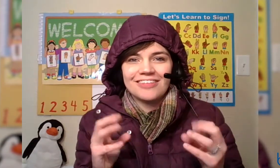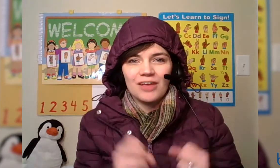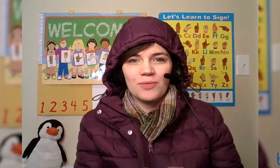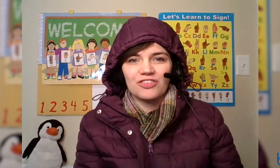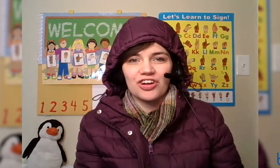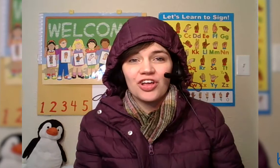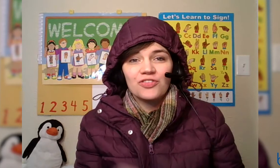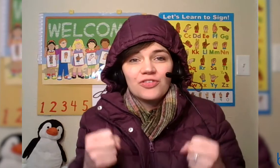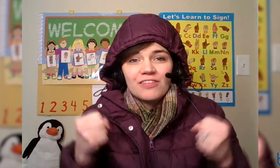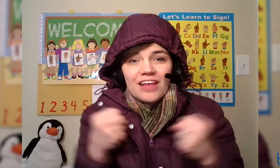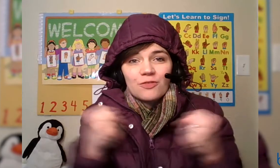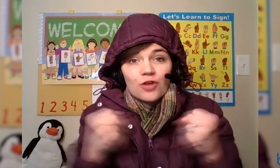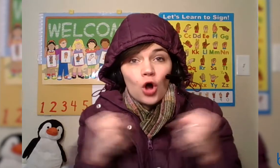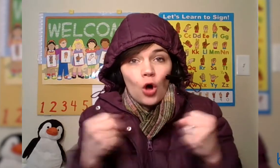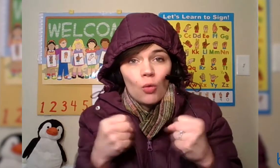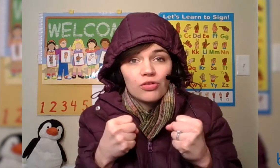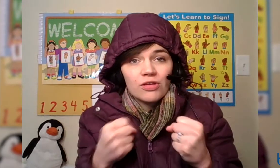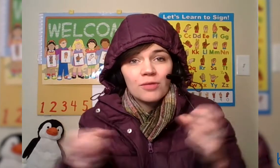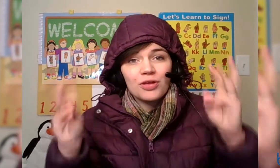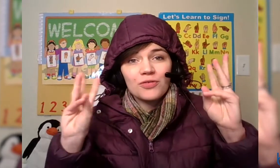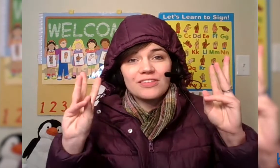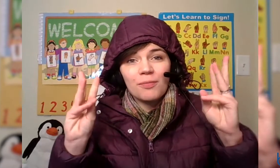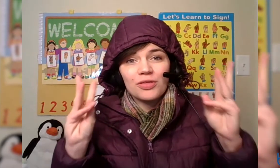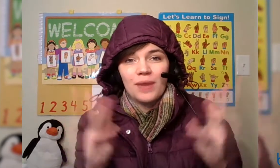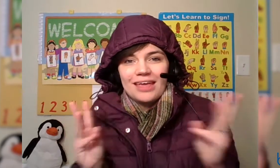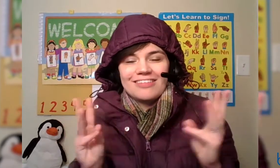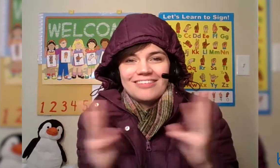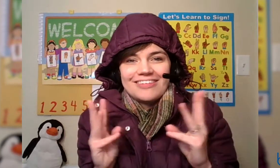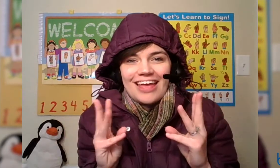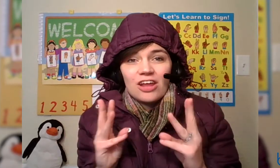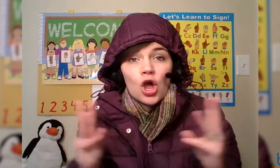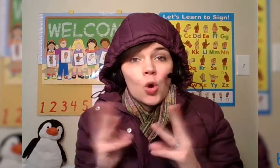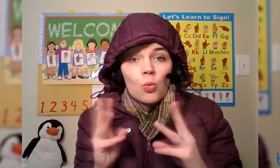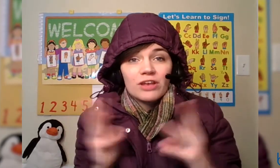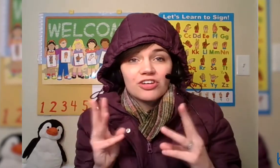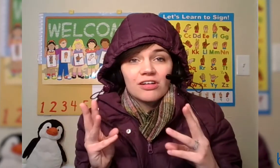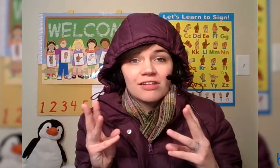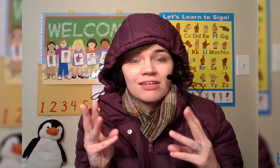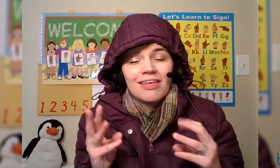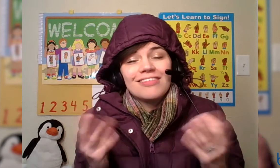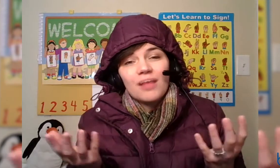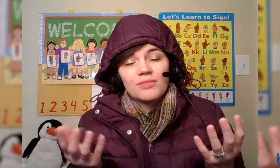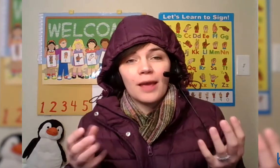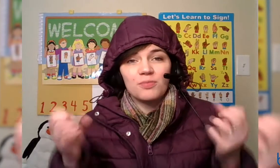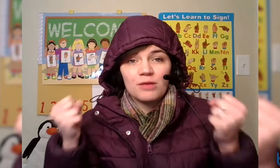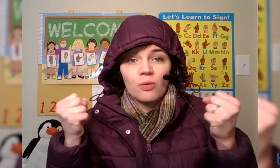sign winter, do the sign for cold but use W hands instead: winter. Sometimes people